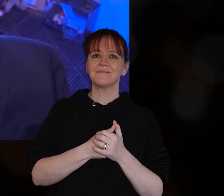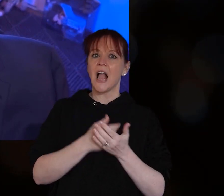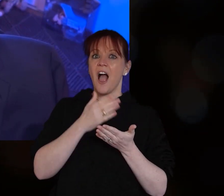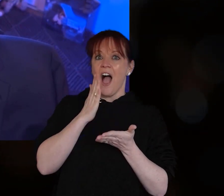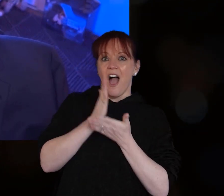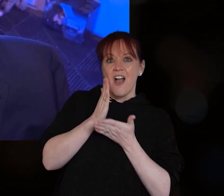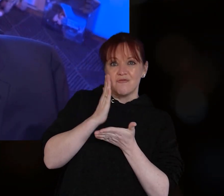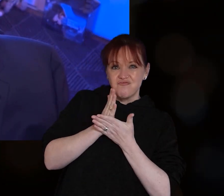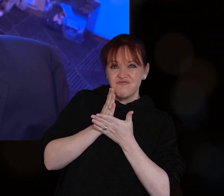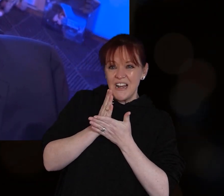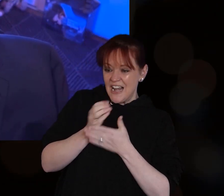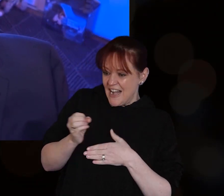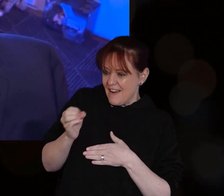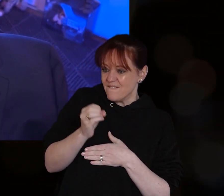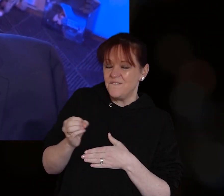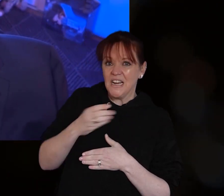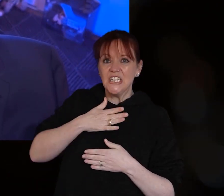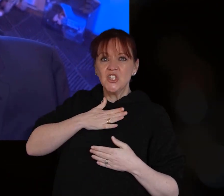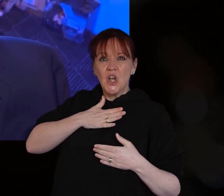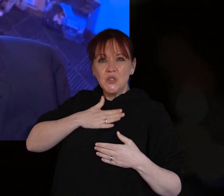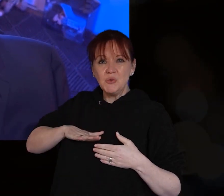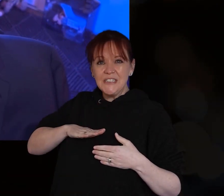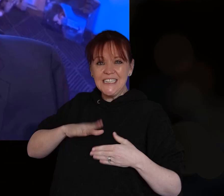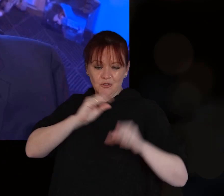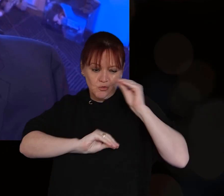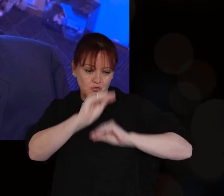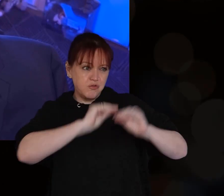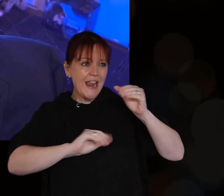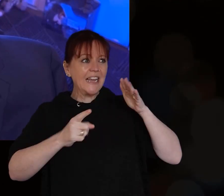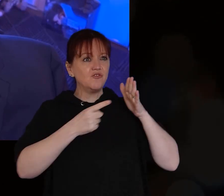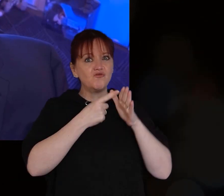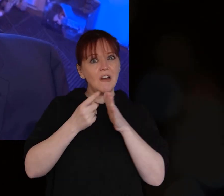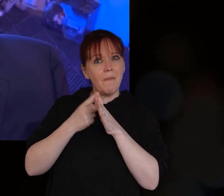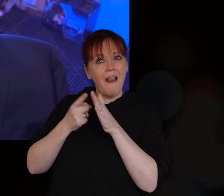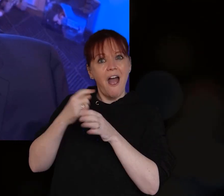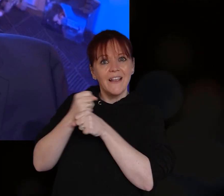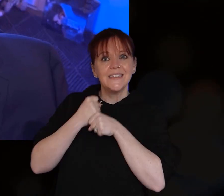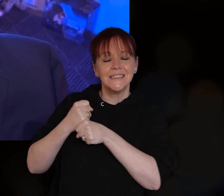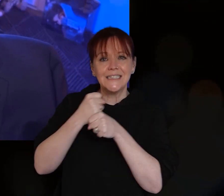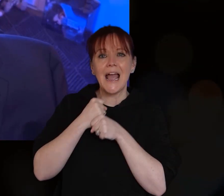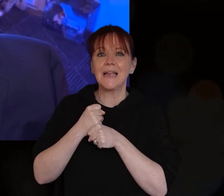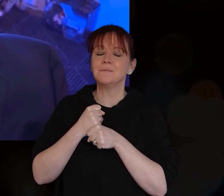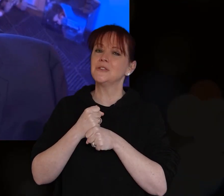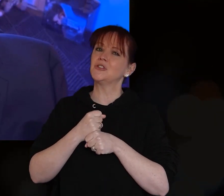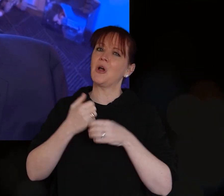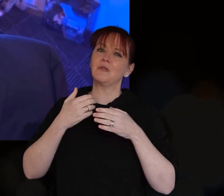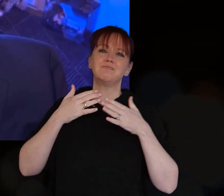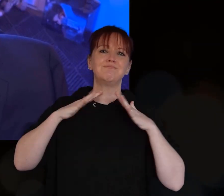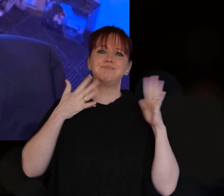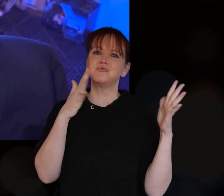so huge congrats again to all the many, many people involved. Can't wait to see what you do next.